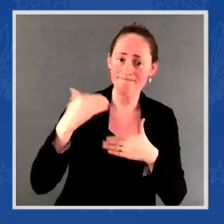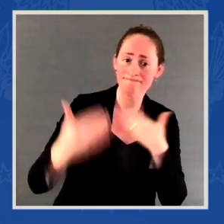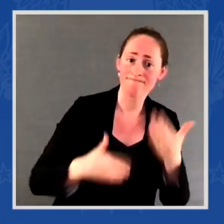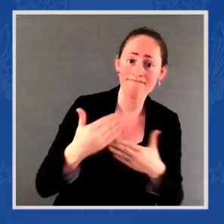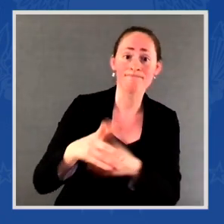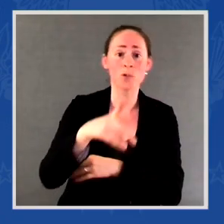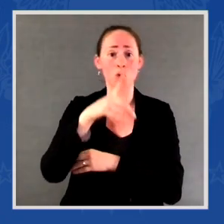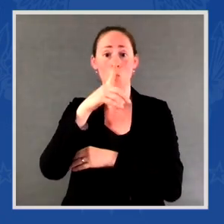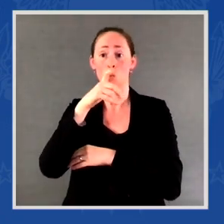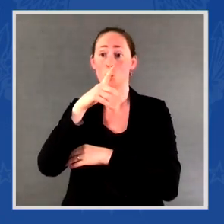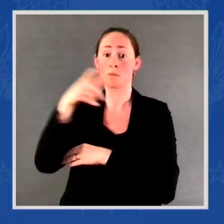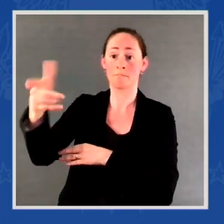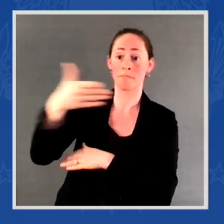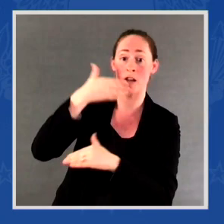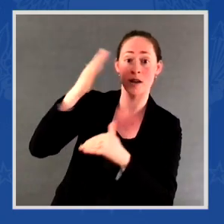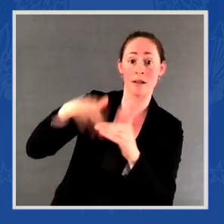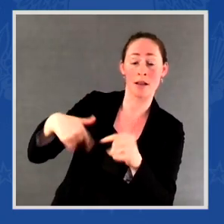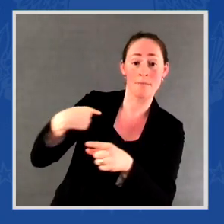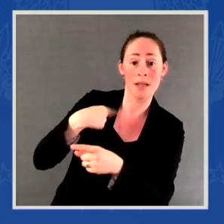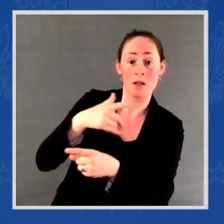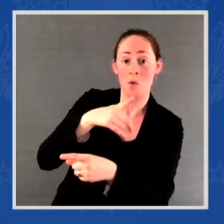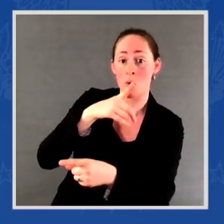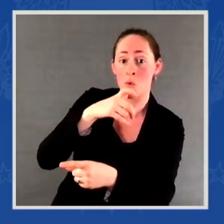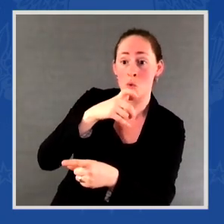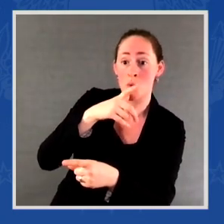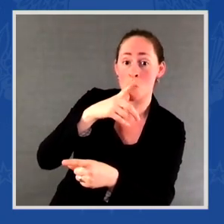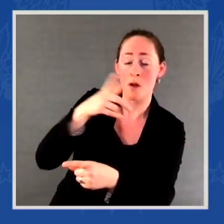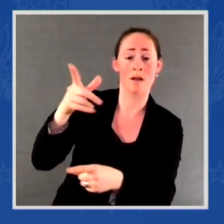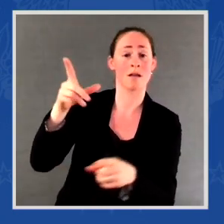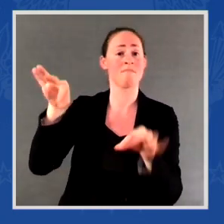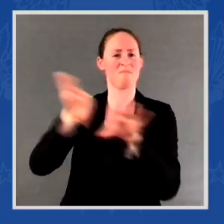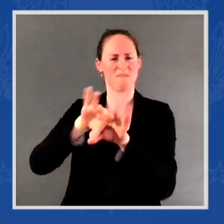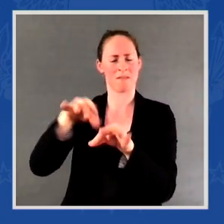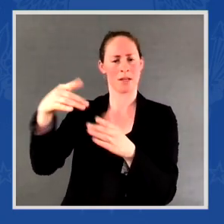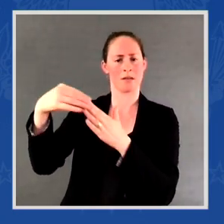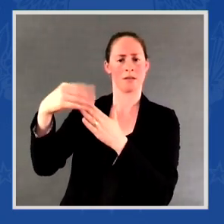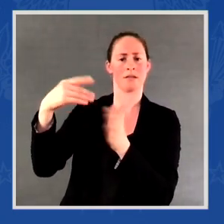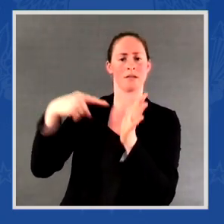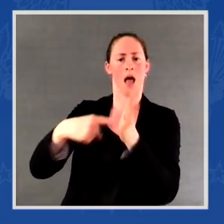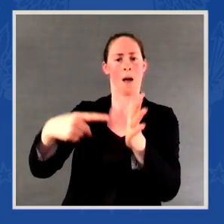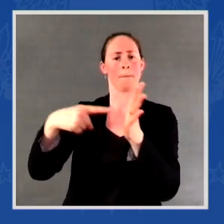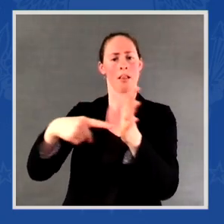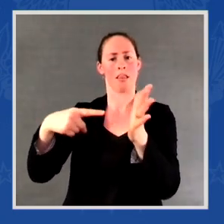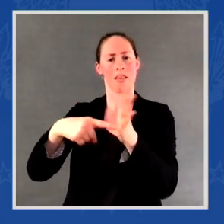you lead by example, and the example is twofold. And I'll end with this.